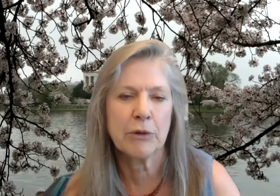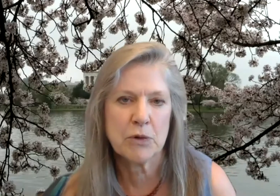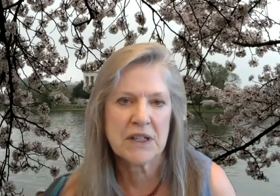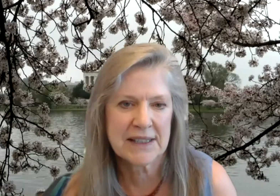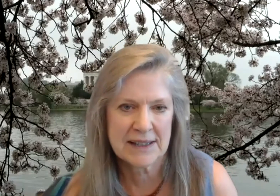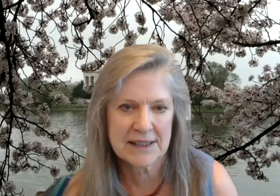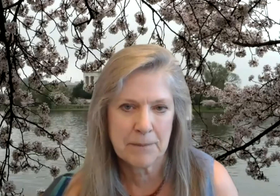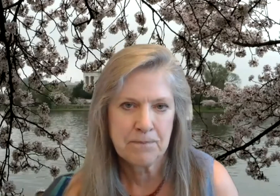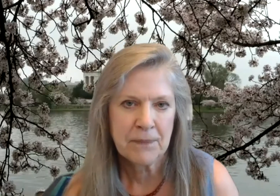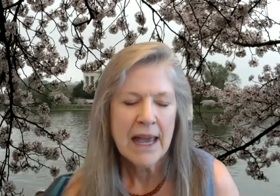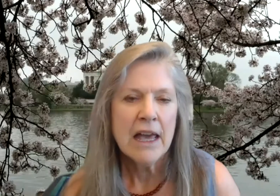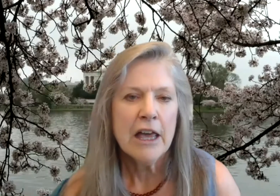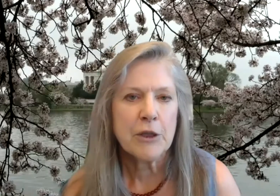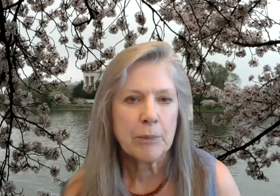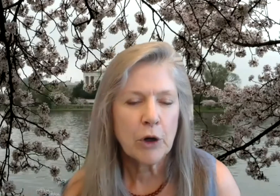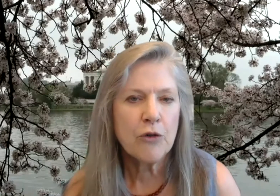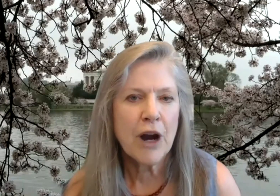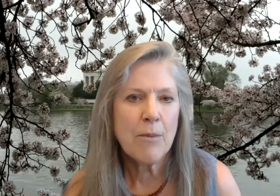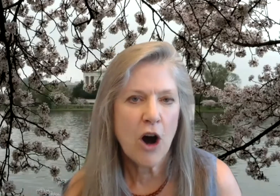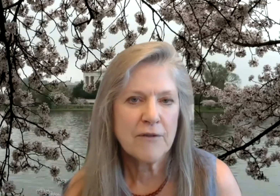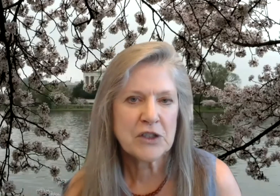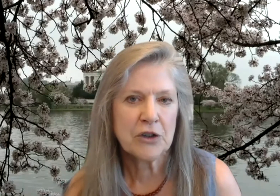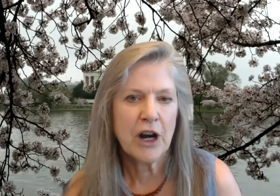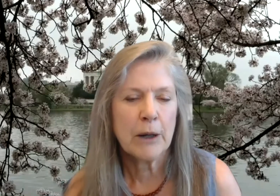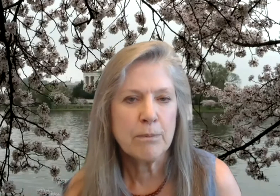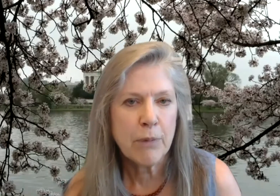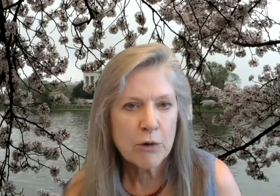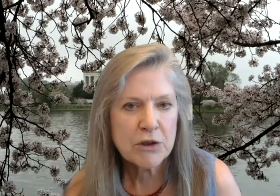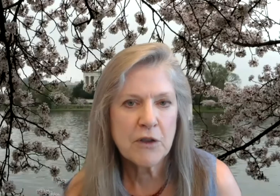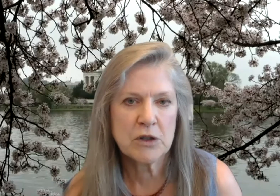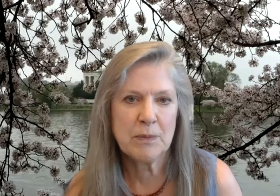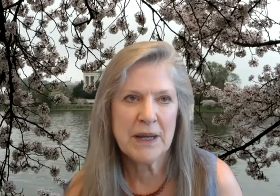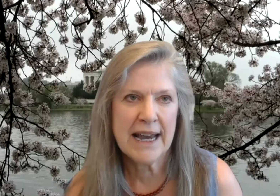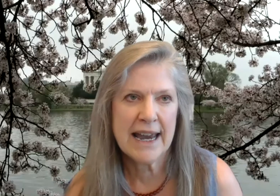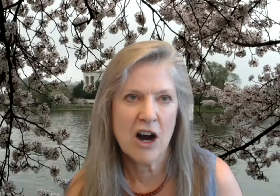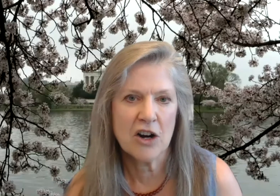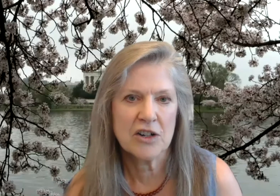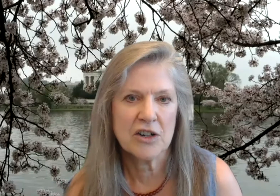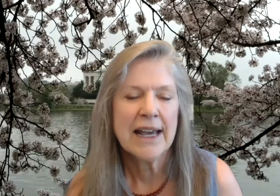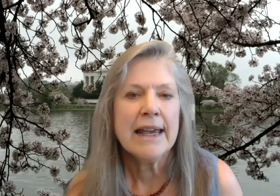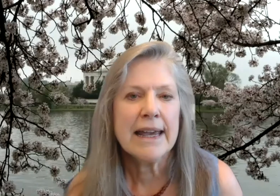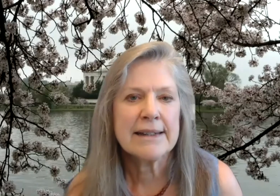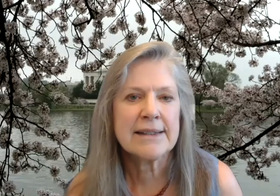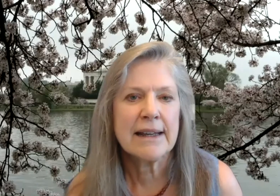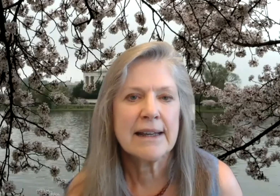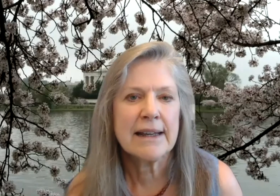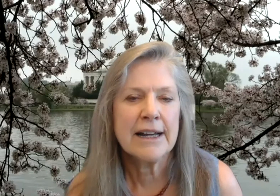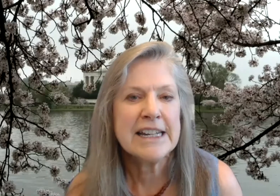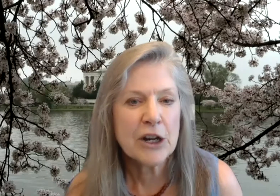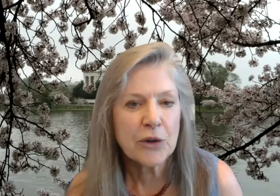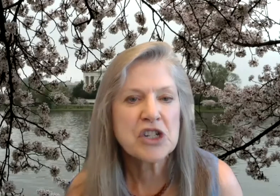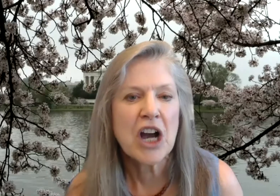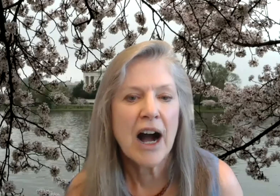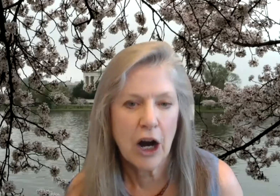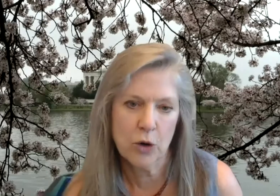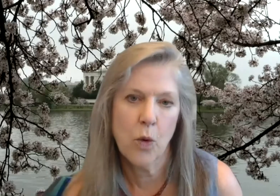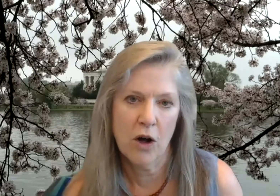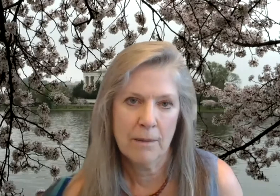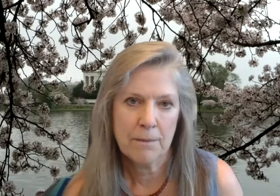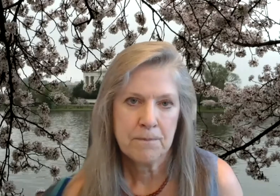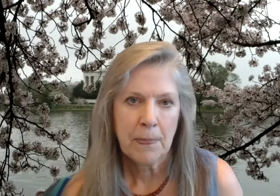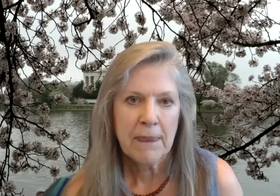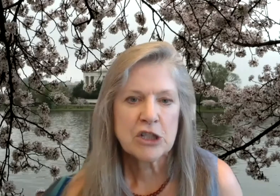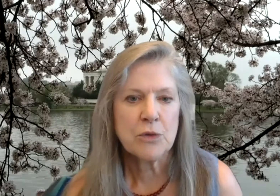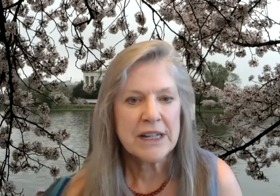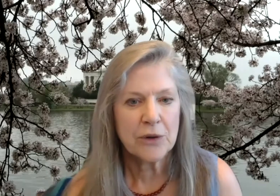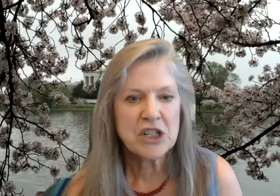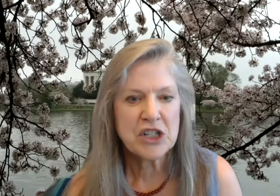through the system. The program officer on both of those PARs is Neeraj Agarwal. Neeraj